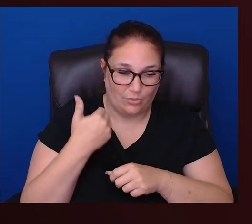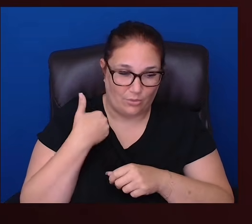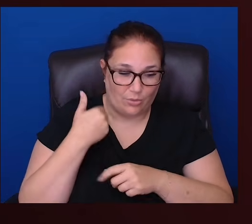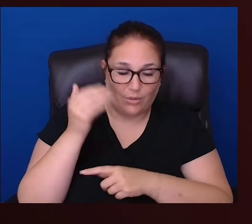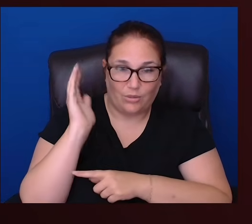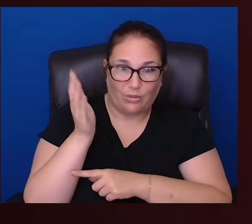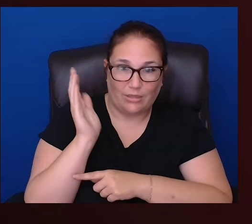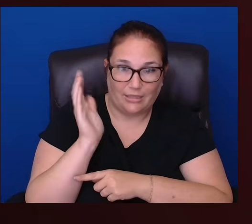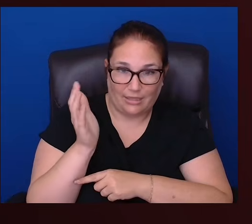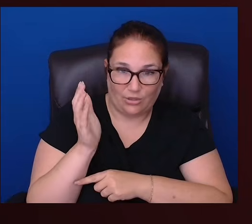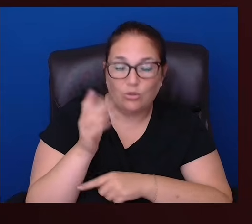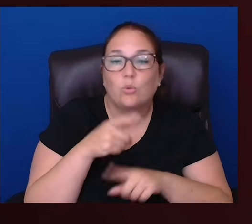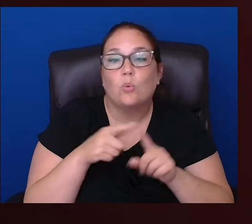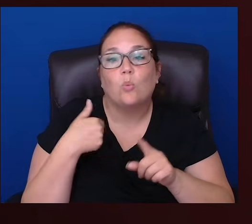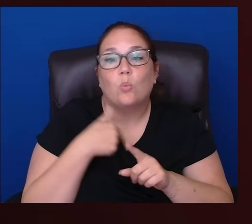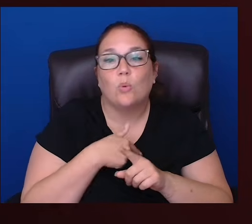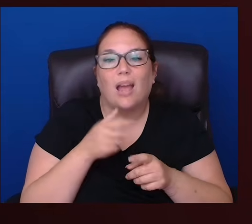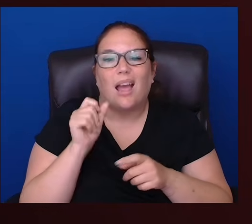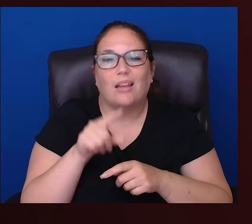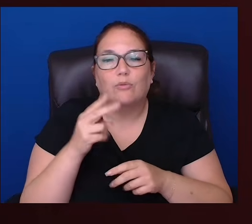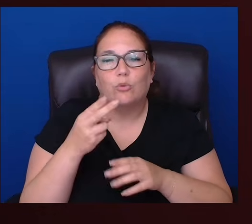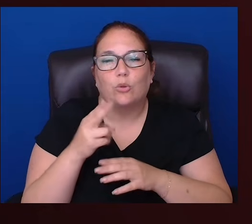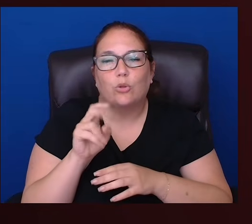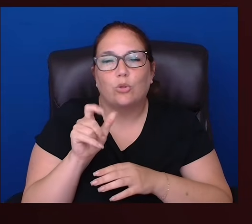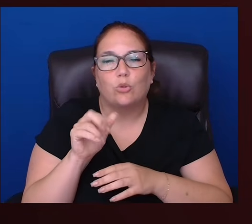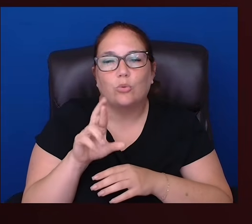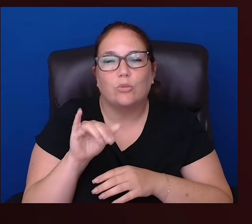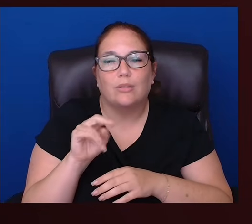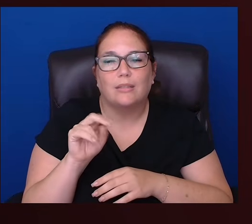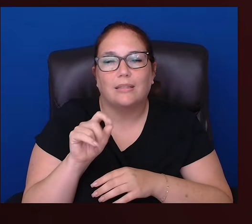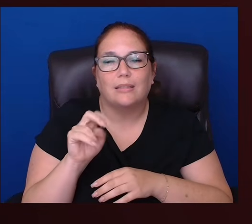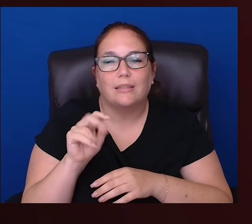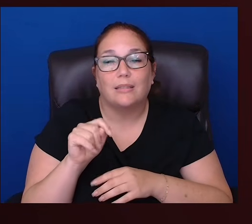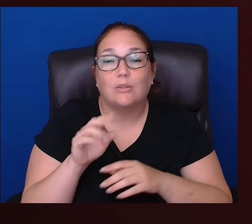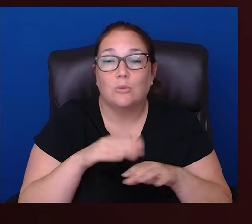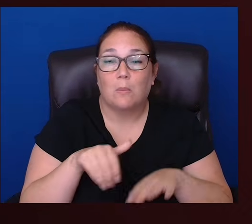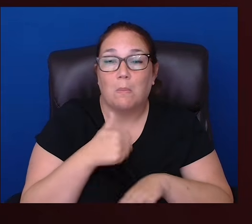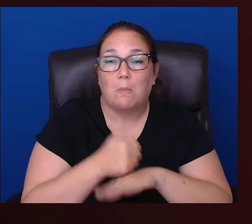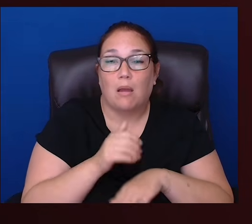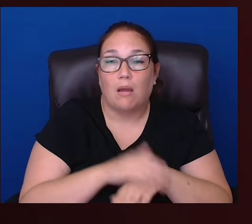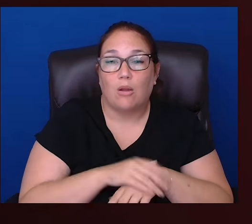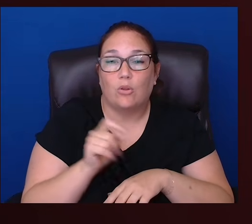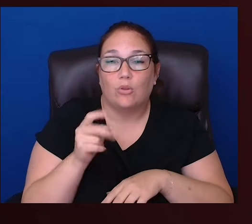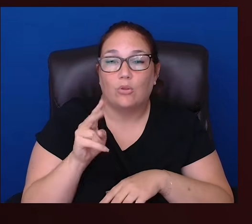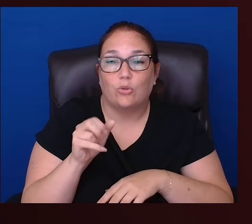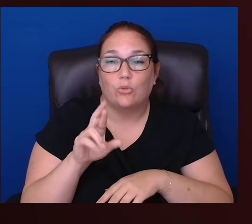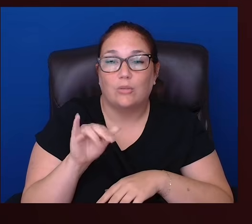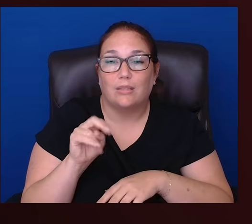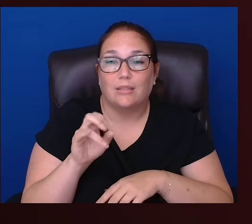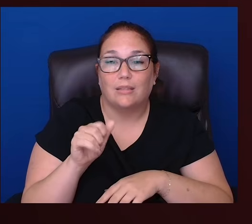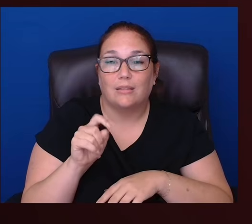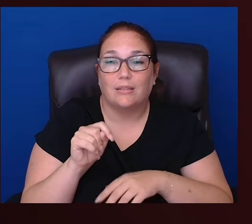but we asked it for the user intent. So, based on the user intent, we're routing it to the appropriate agent.